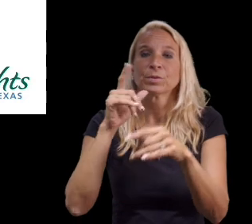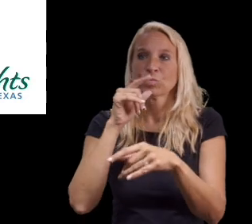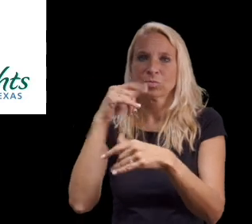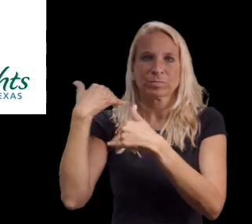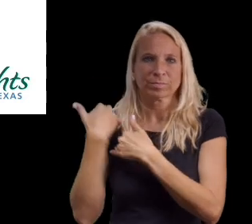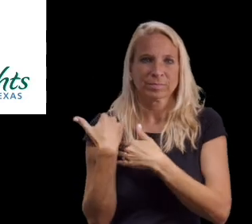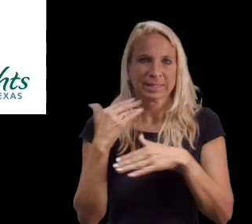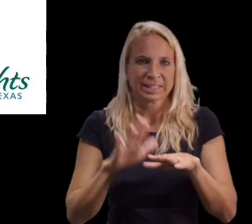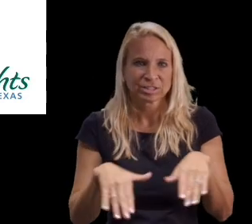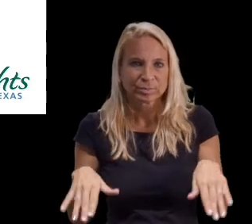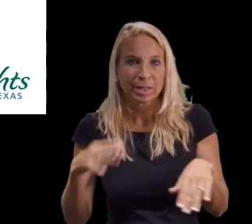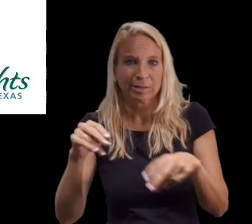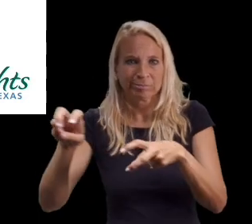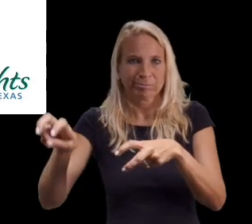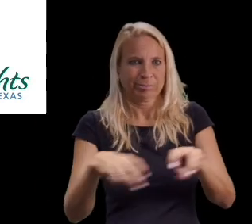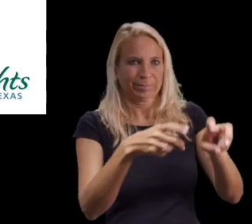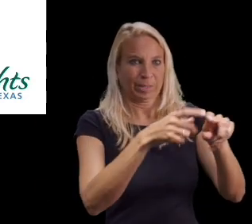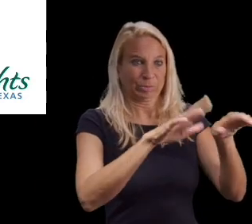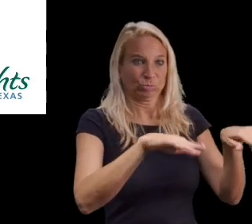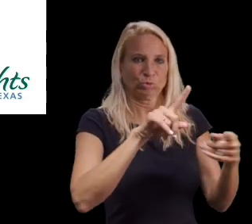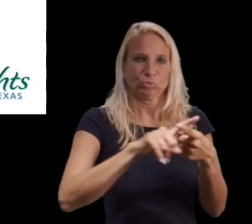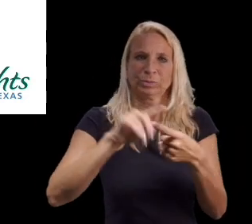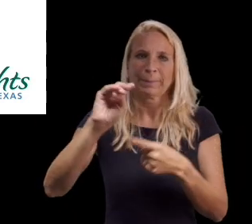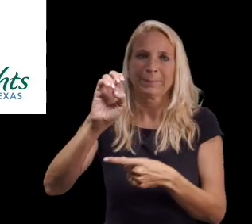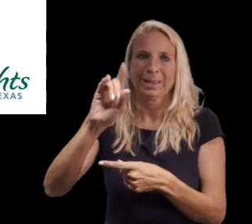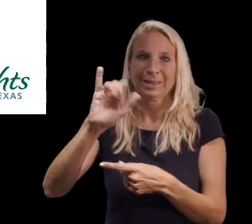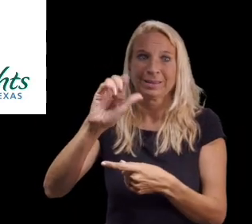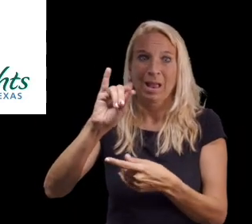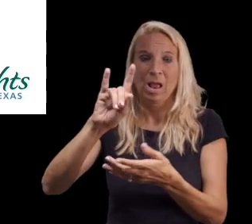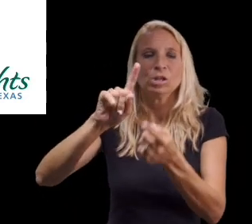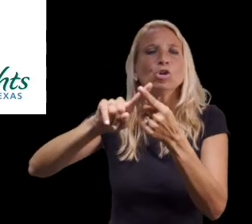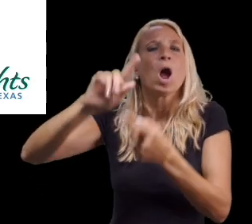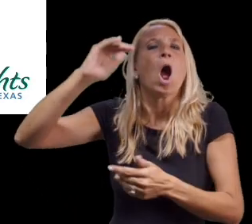and then transition from children's Medicaid to adult Medicaid.